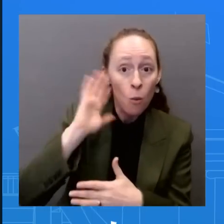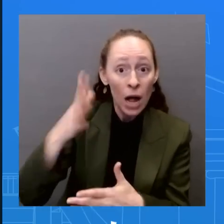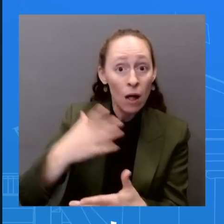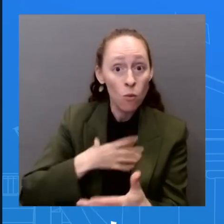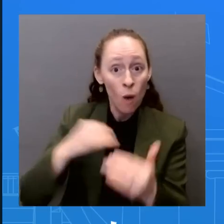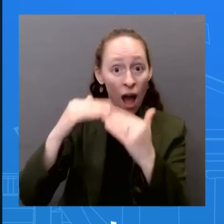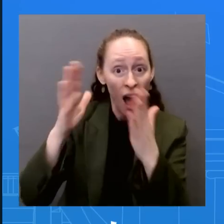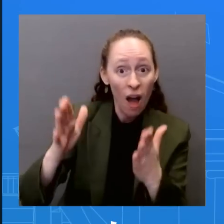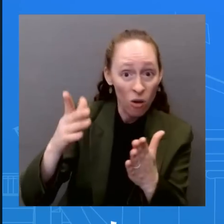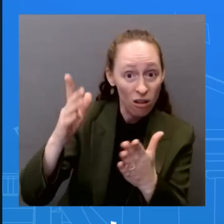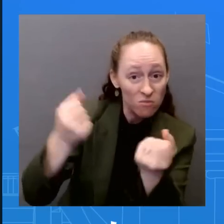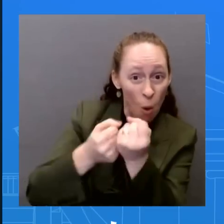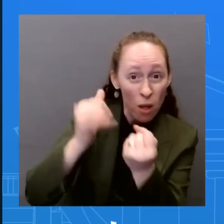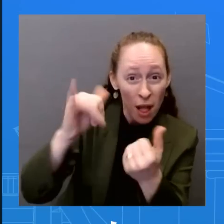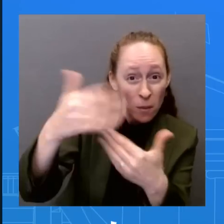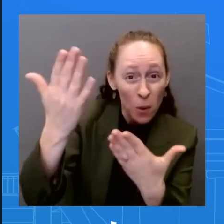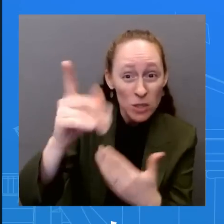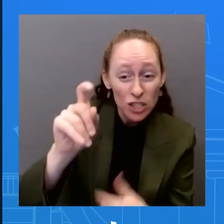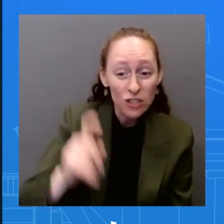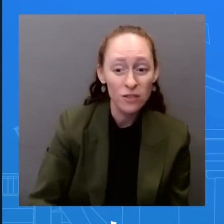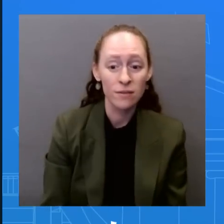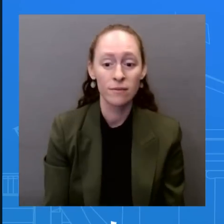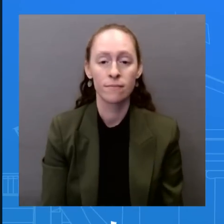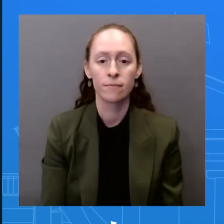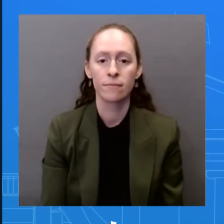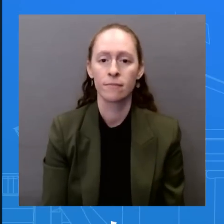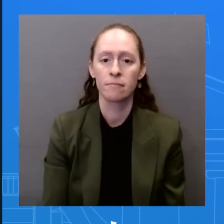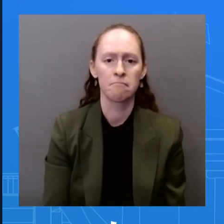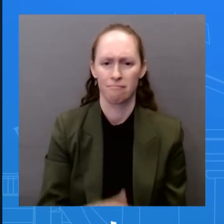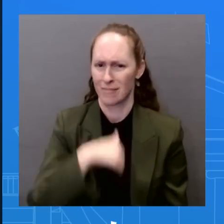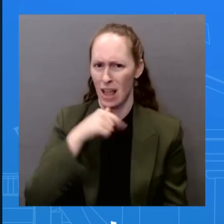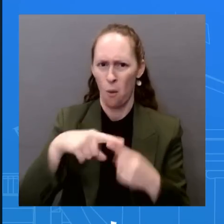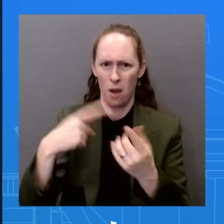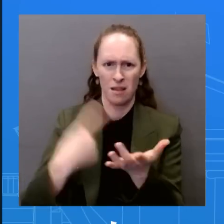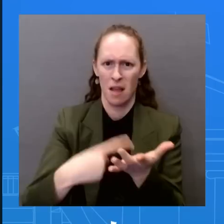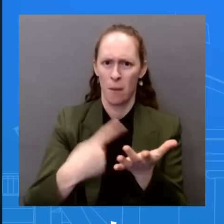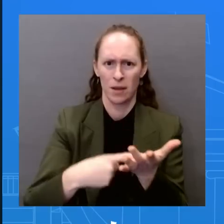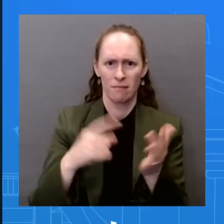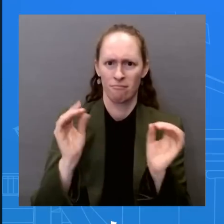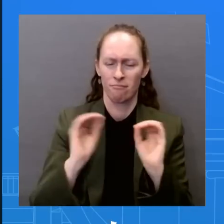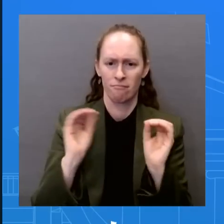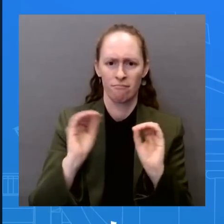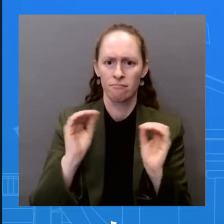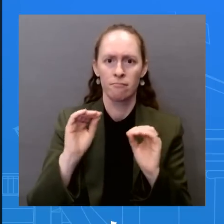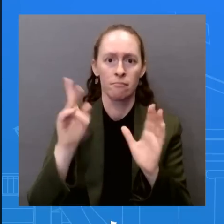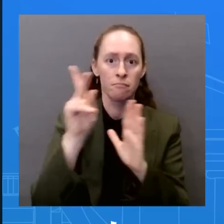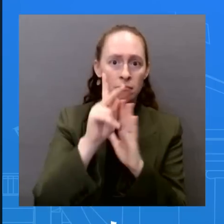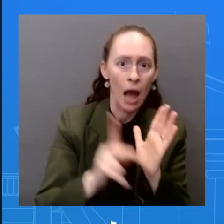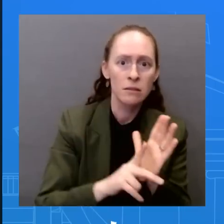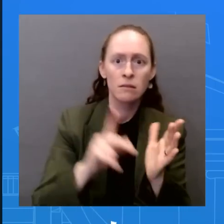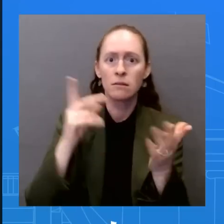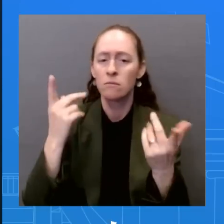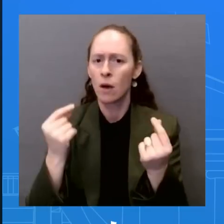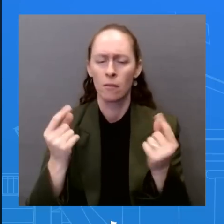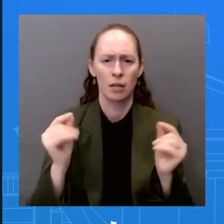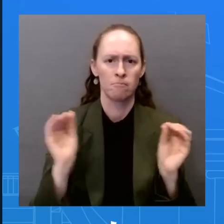any specific resolutions or any specific policy or plans. What we're going to do is we're going to continue to monitor